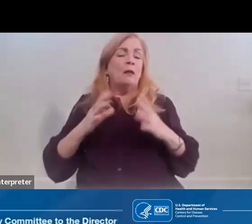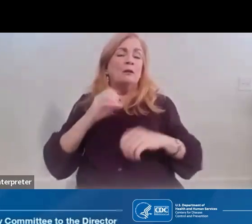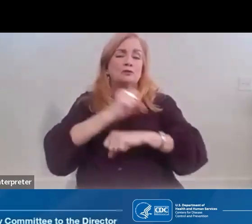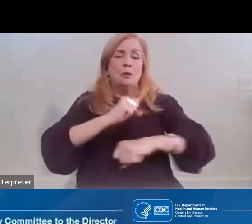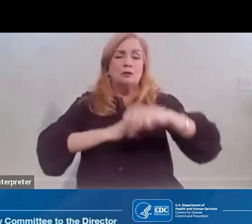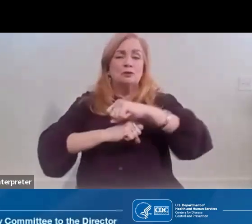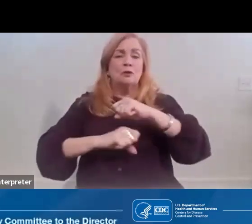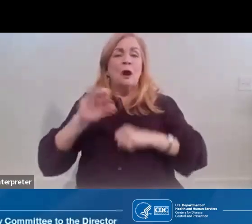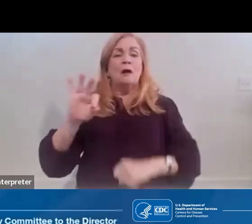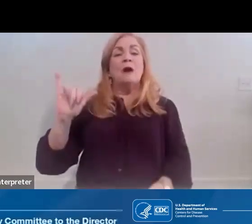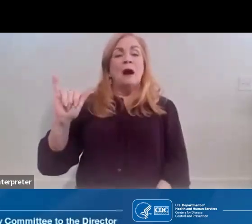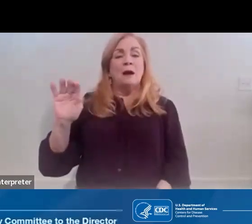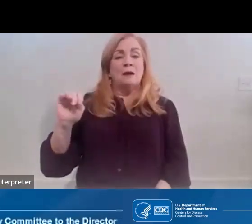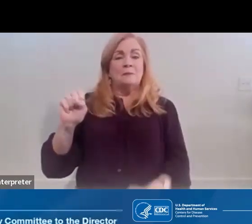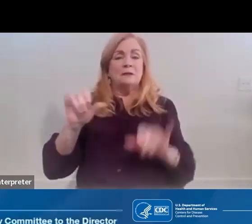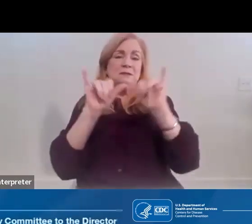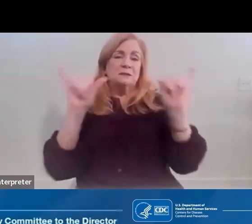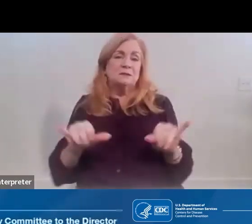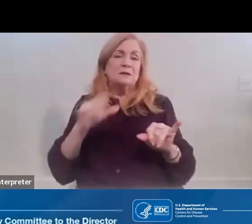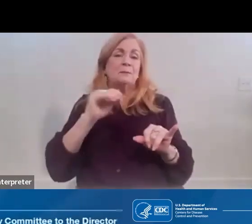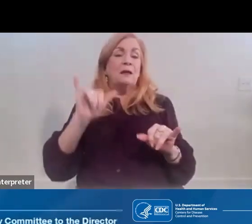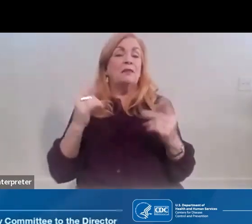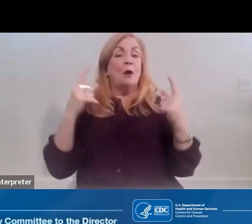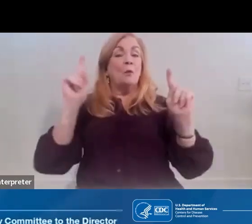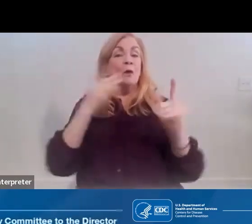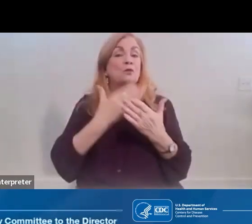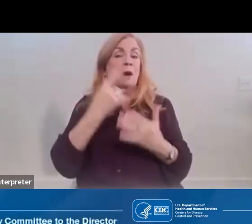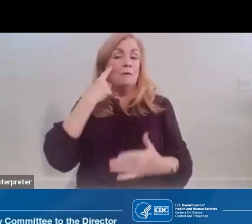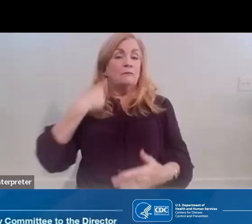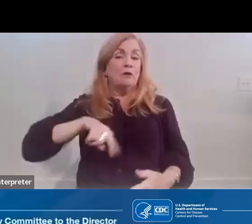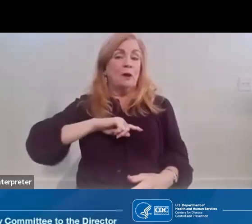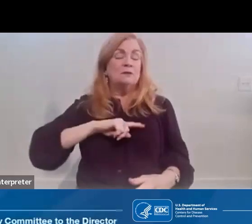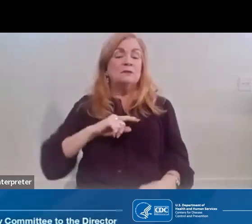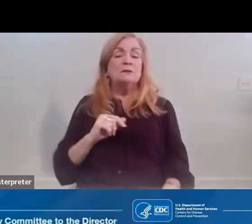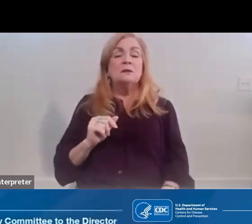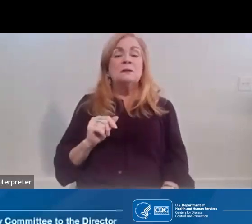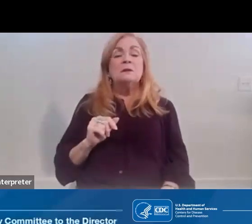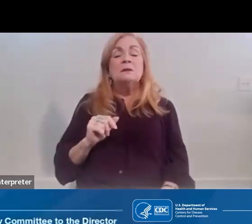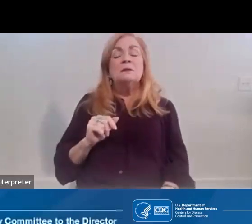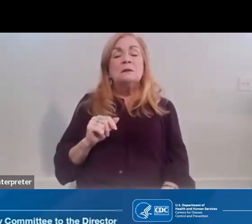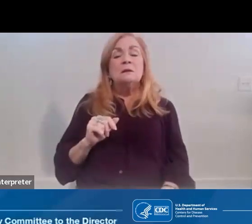And I think that worked well for us with the one caveat that this is an agency